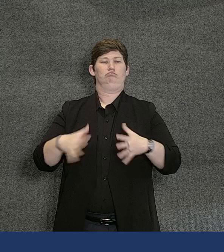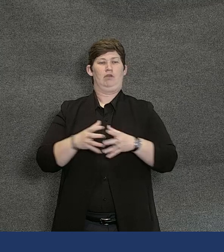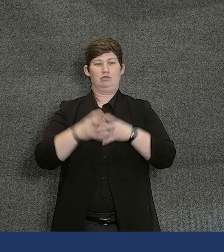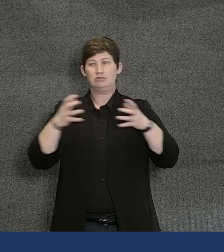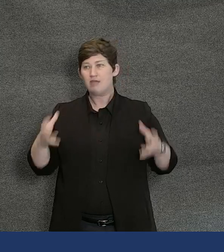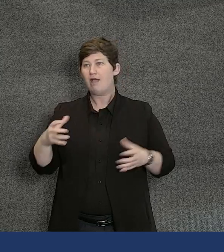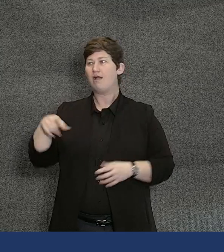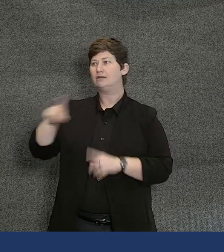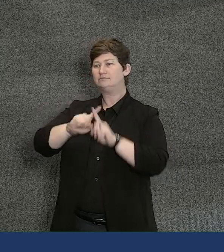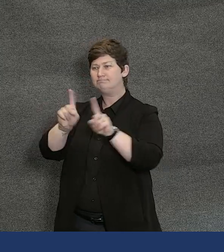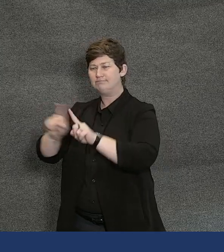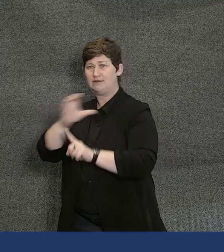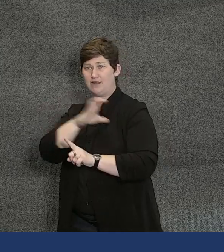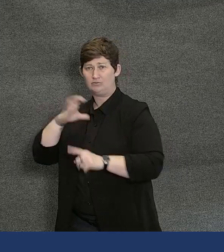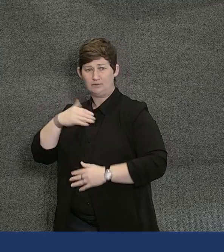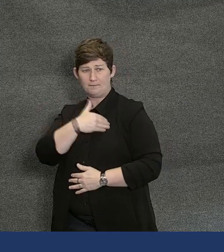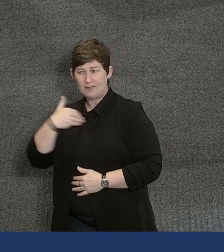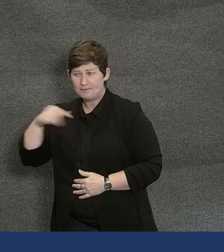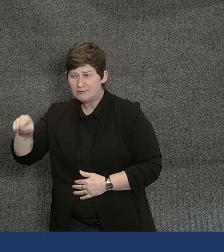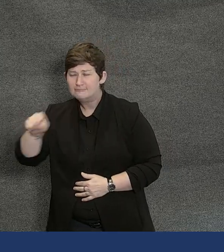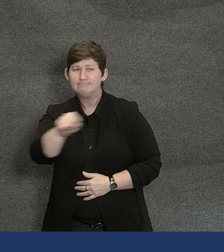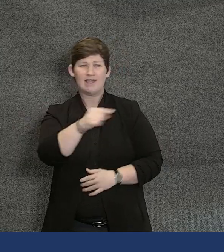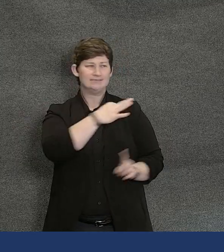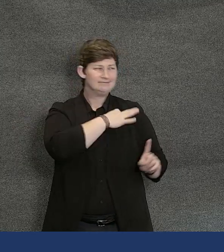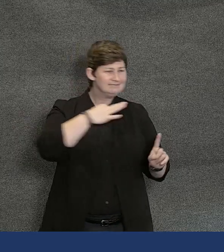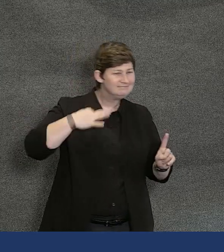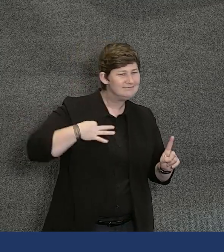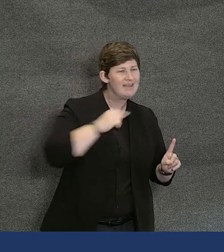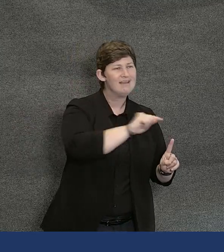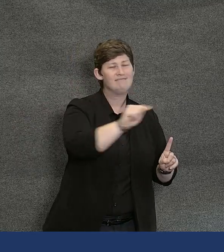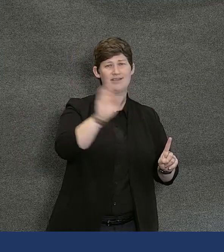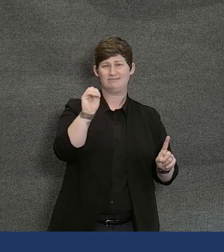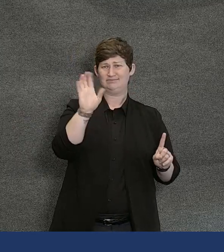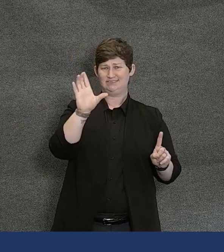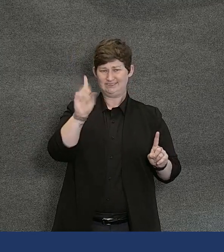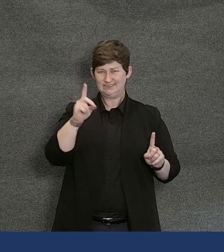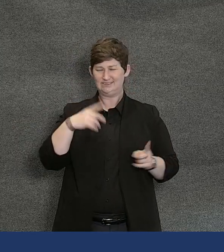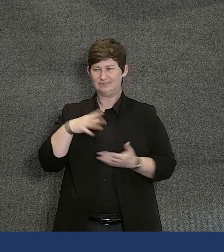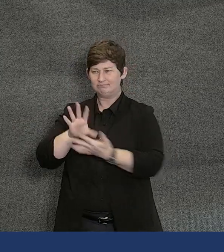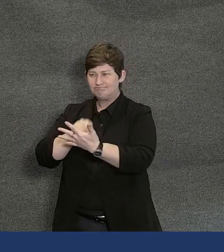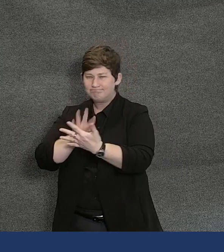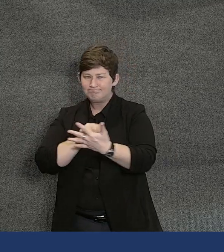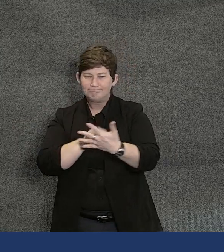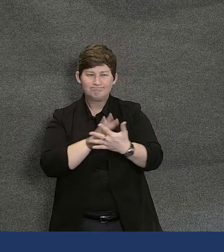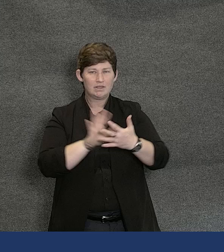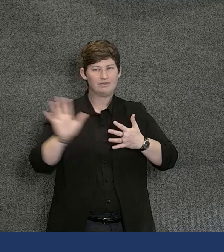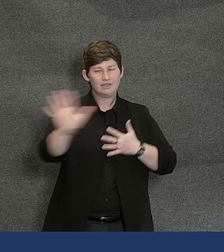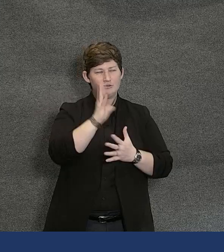from staff at MCD, from the experiences that I've had over the past eight years.